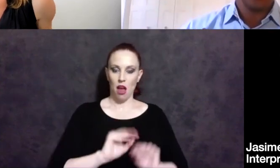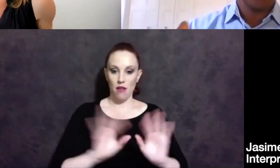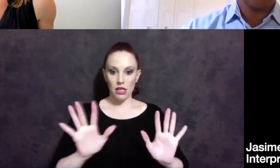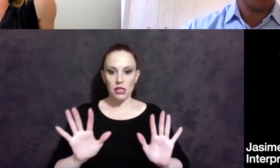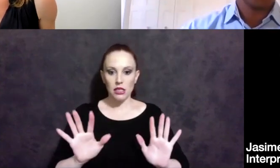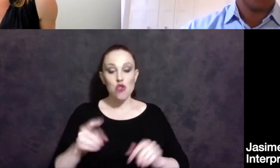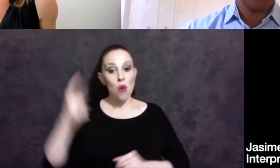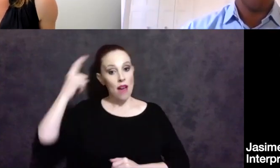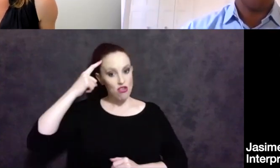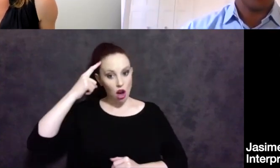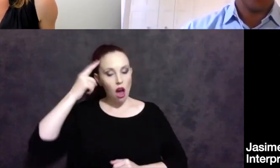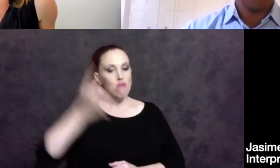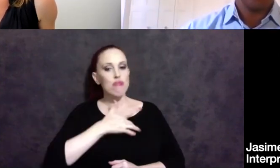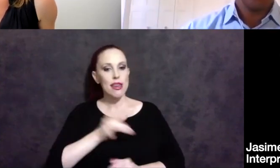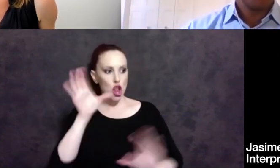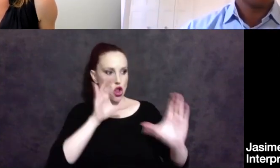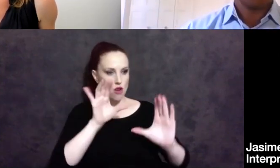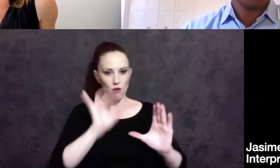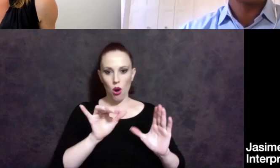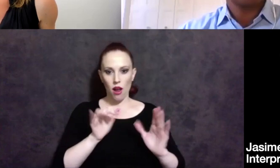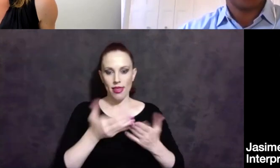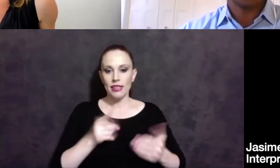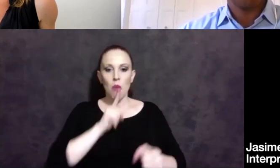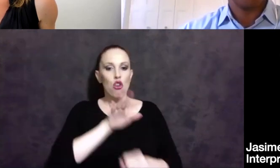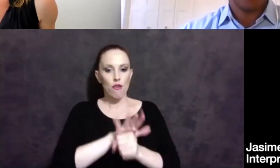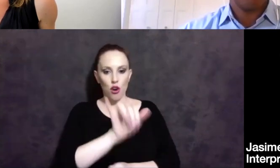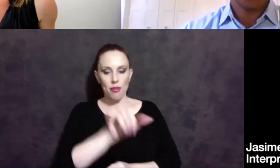for things that affirm that belief. I walk into a classroom environment and somebody